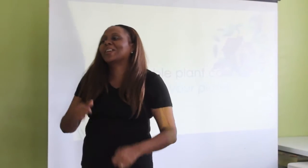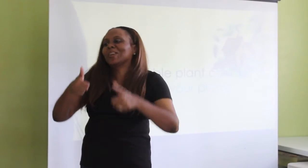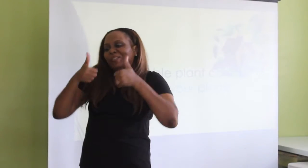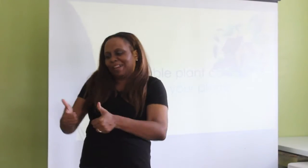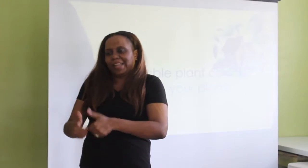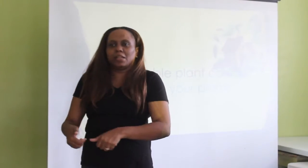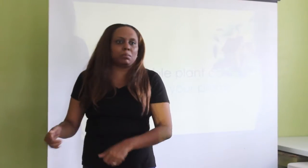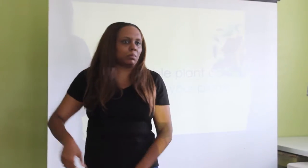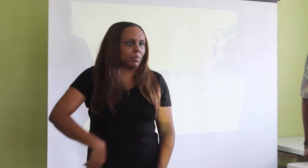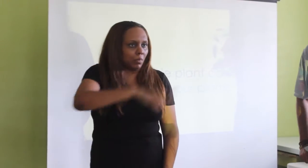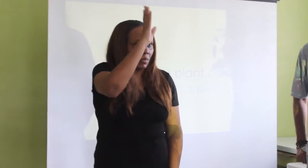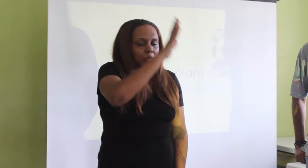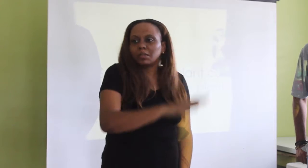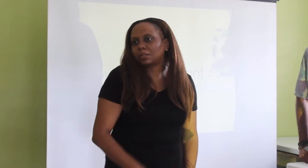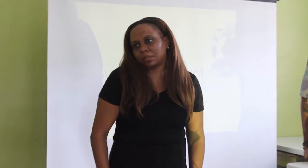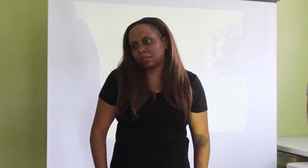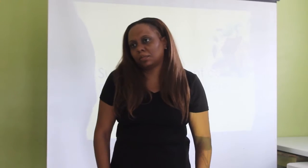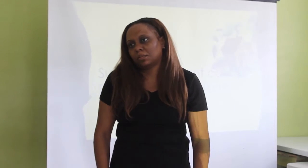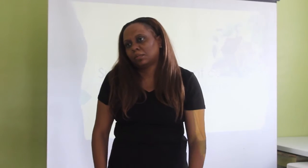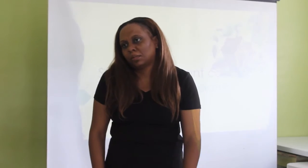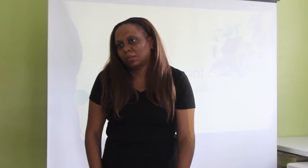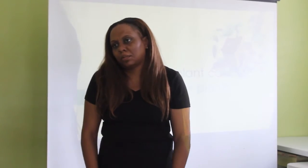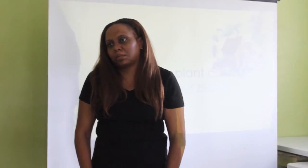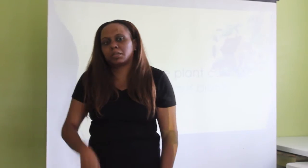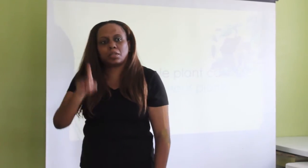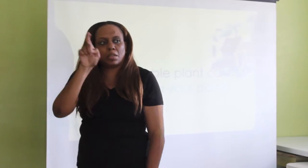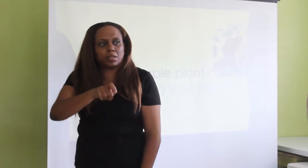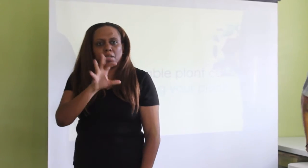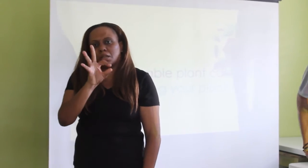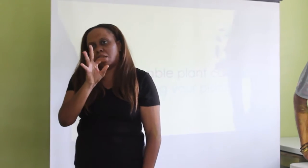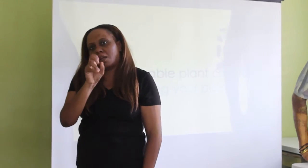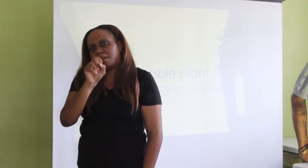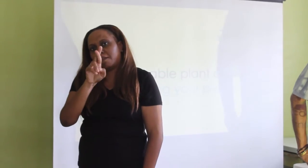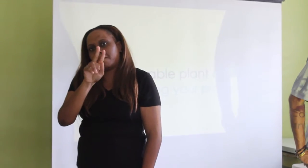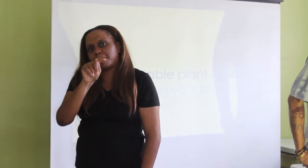our first stars are not that heavy right i also always have been depleted for a number of years